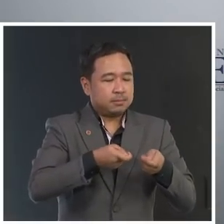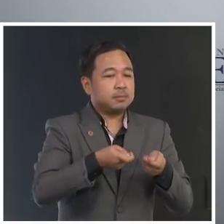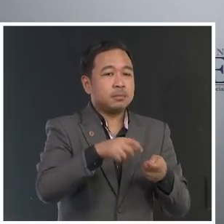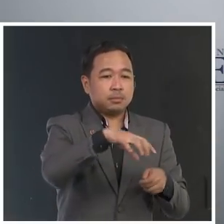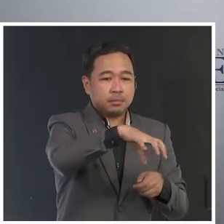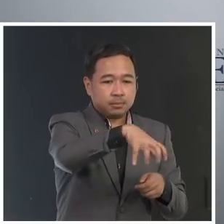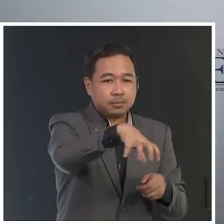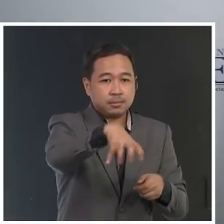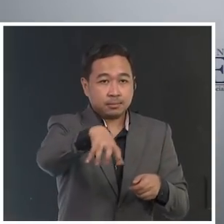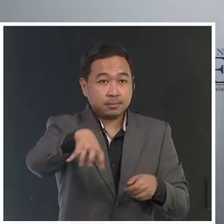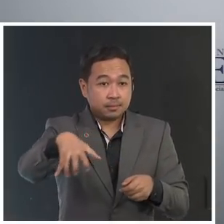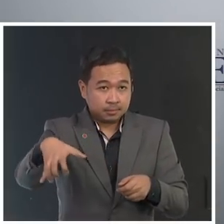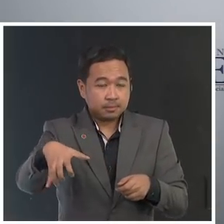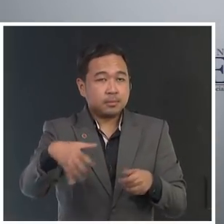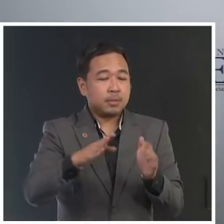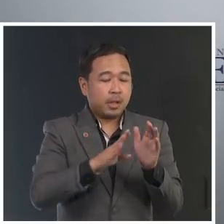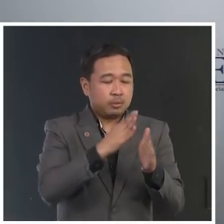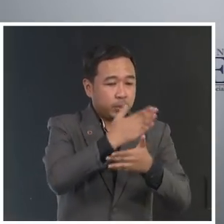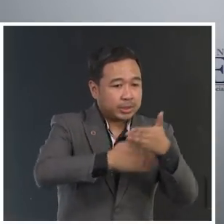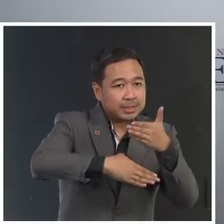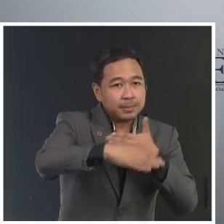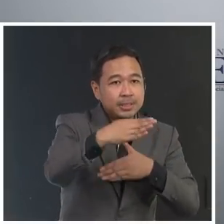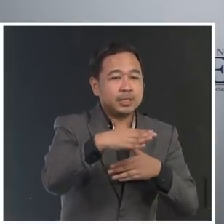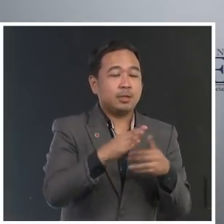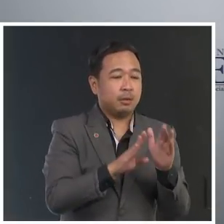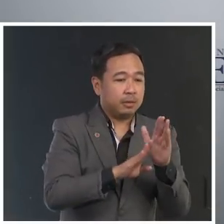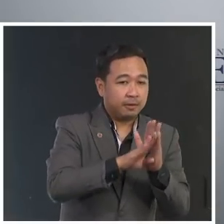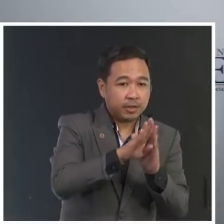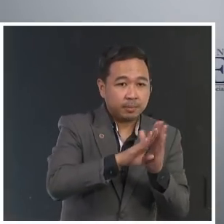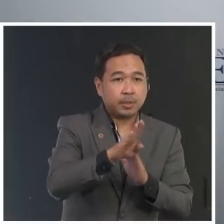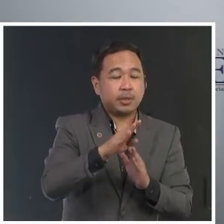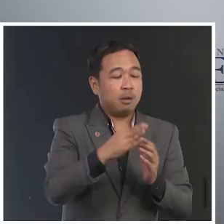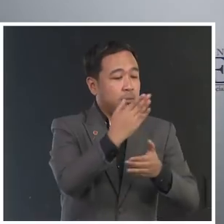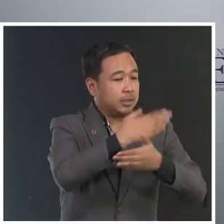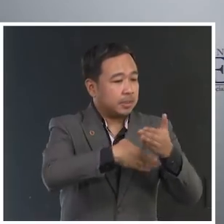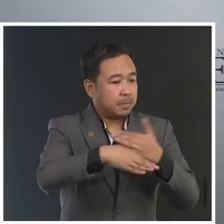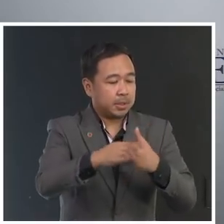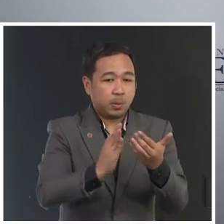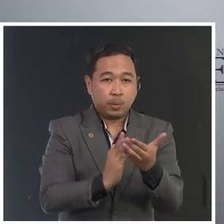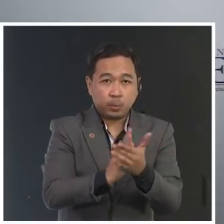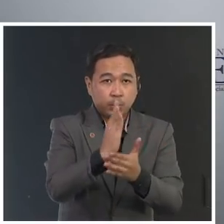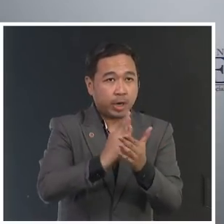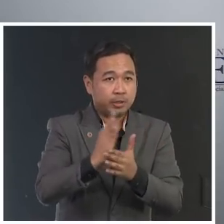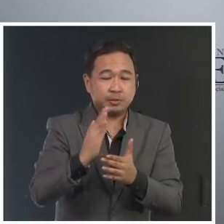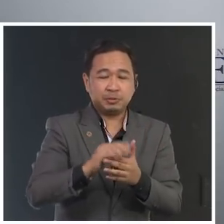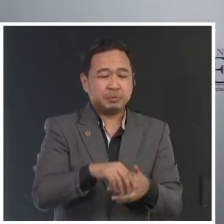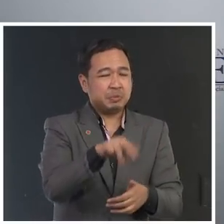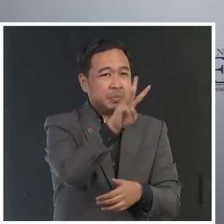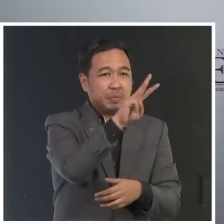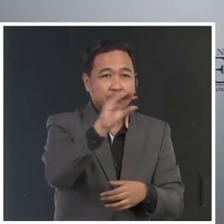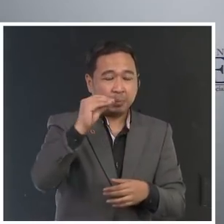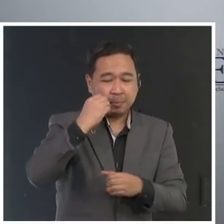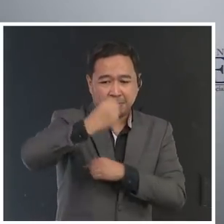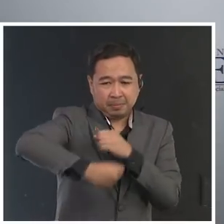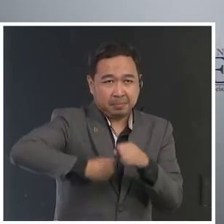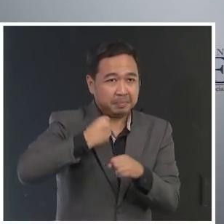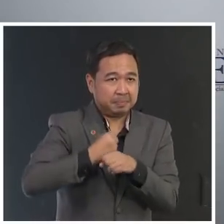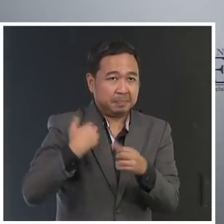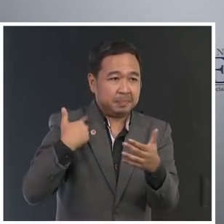Since then, Governments around the world, both at the central and regional levels, started to legally recognize sign language as a language. ESCAP has been the regional